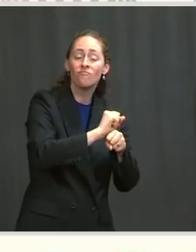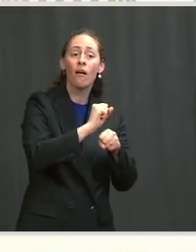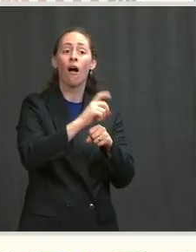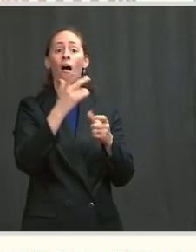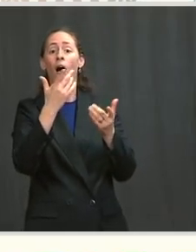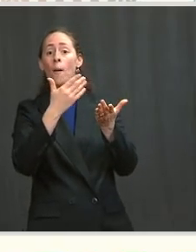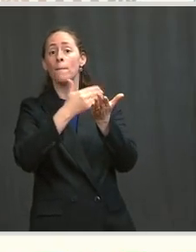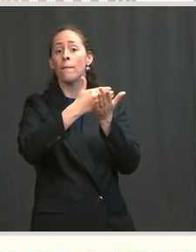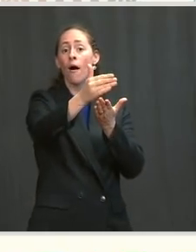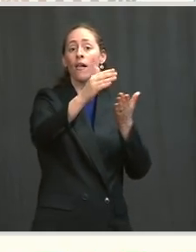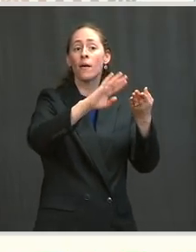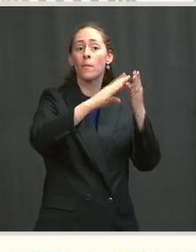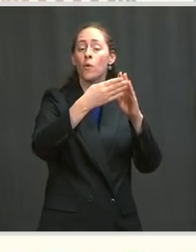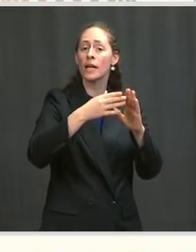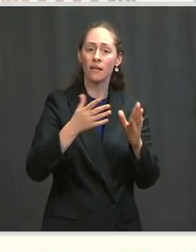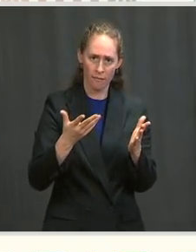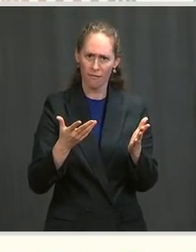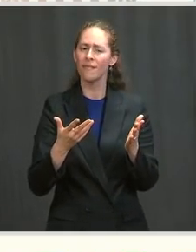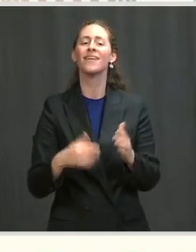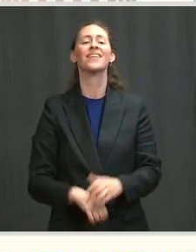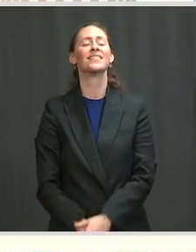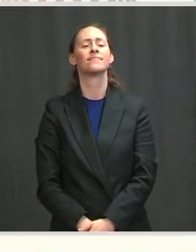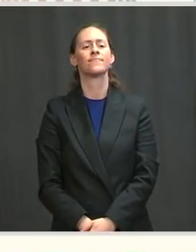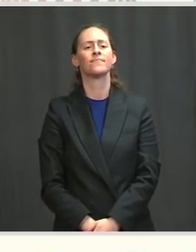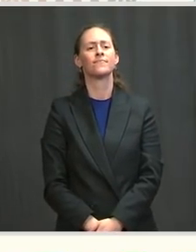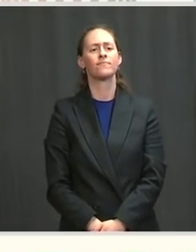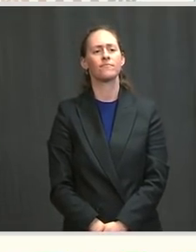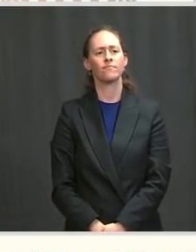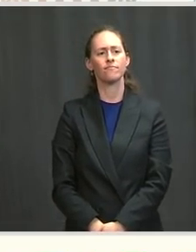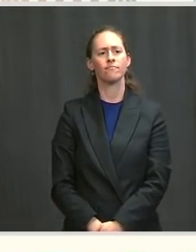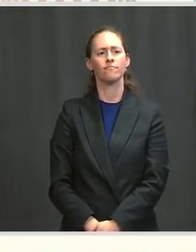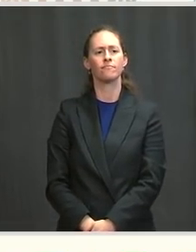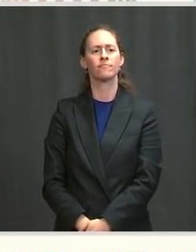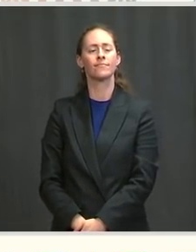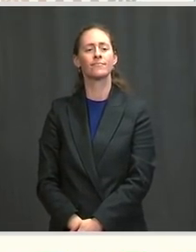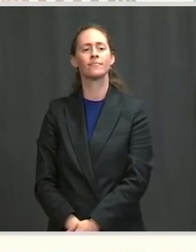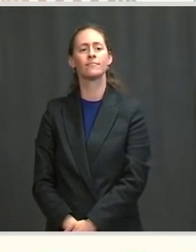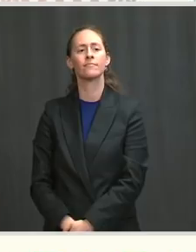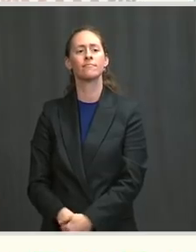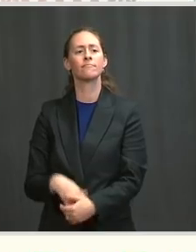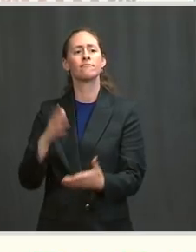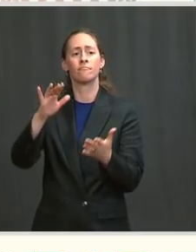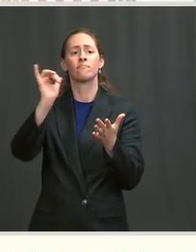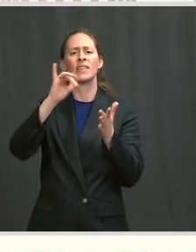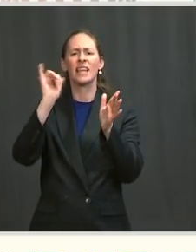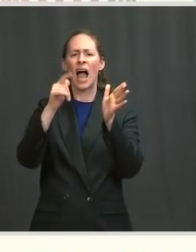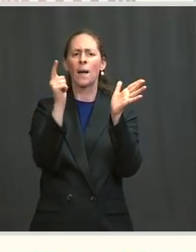Look, I also was proud to rescind the discriminatory and un-American ban on openly transgender servicemembers.